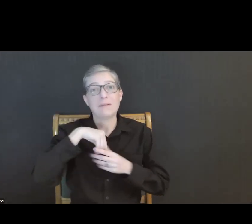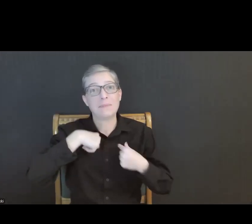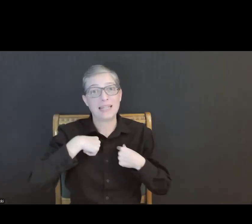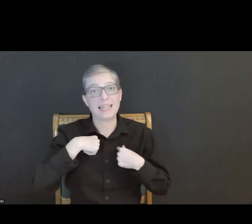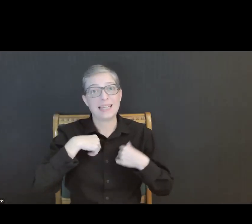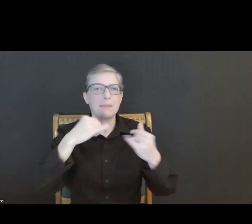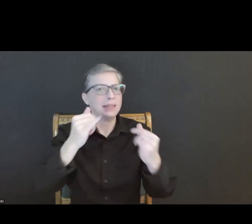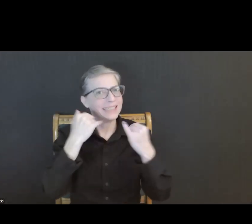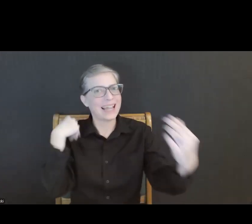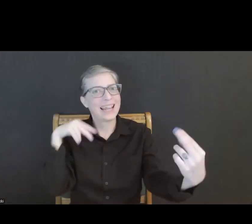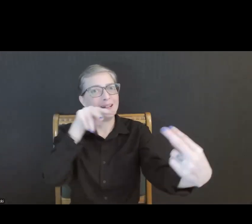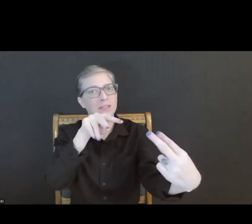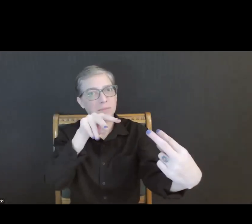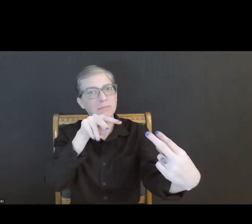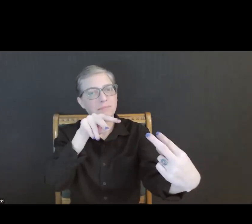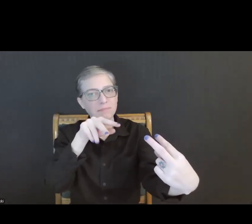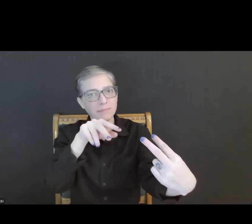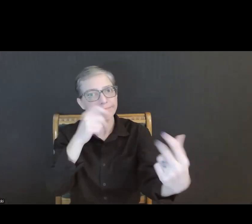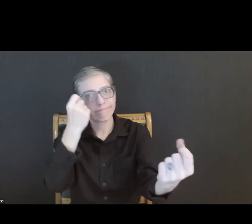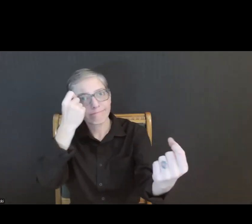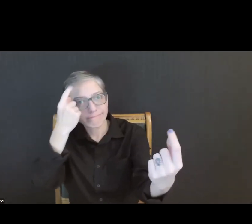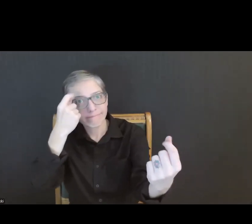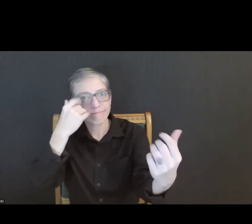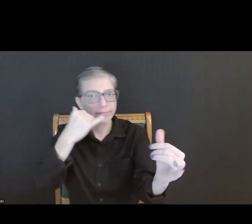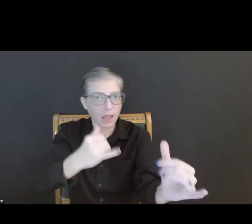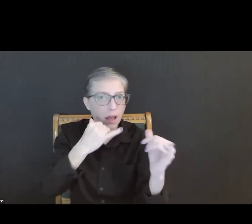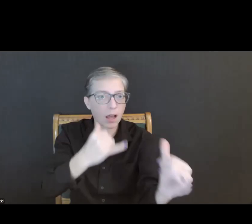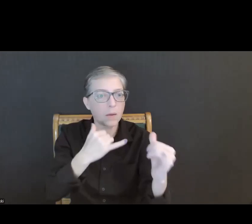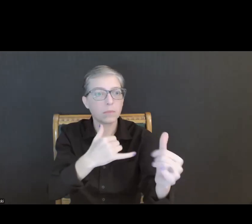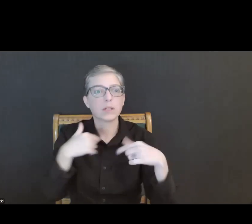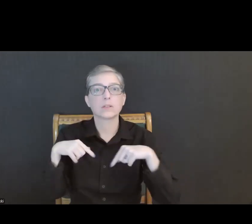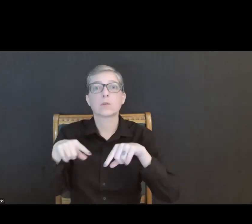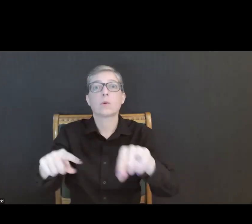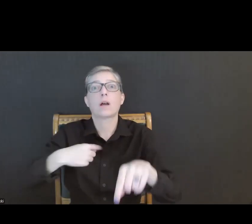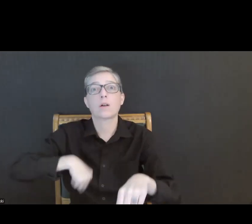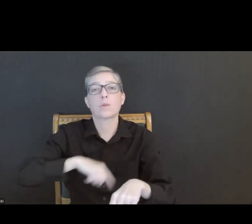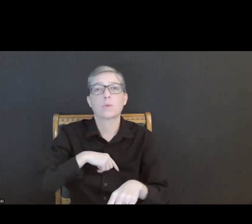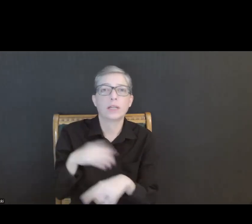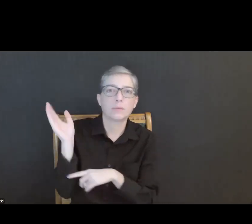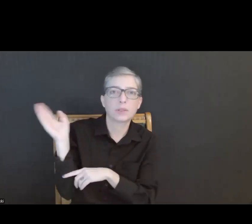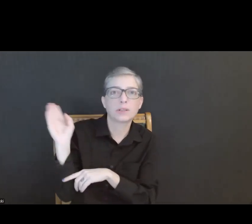of develop and progress through this topic um I hope to repeat that again because when you're